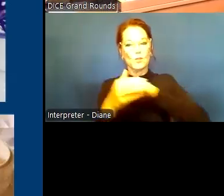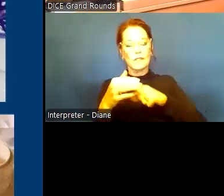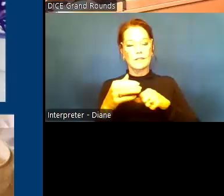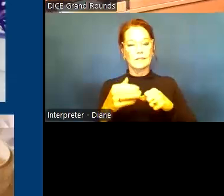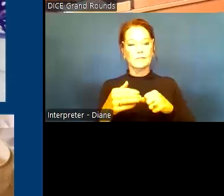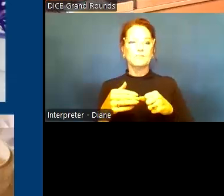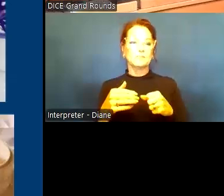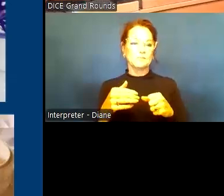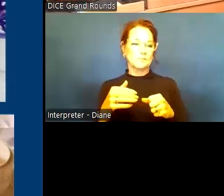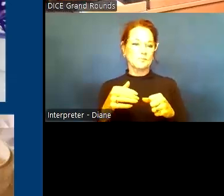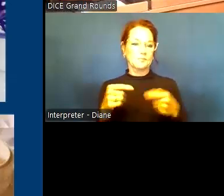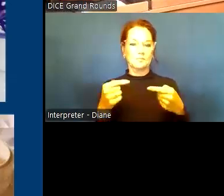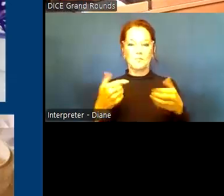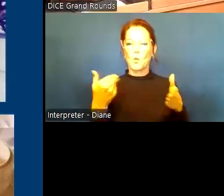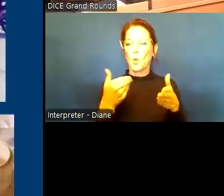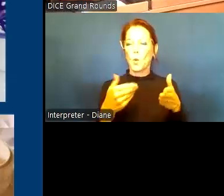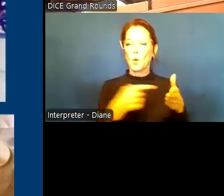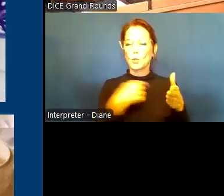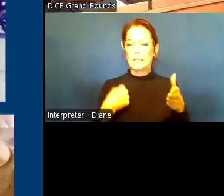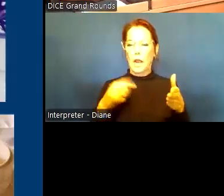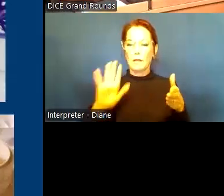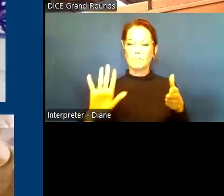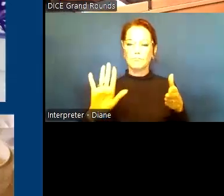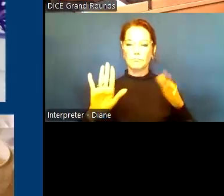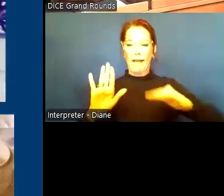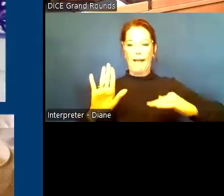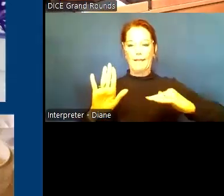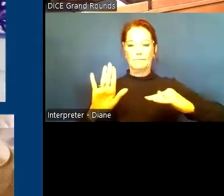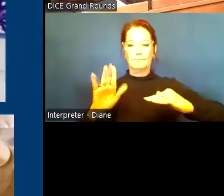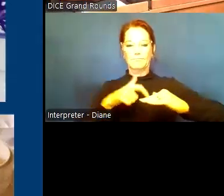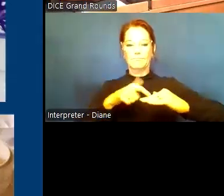family came here when I was 5 years old to look for sort of better opportunities and the majority